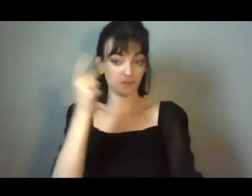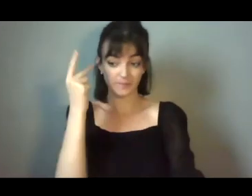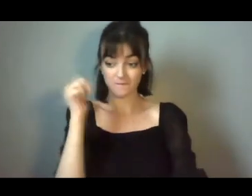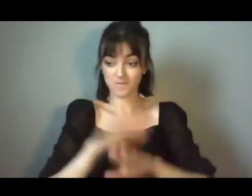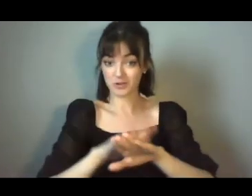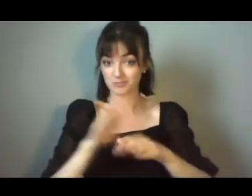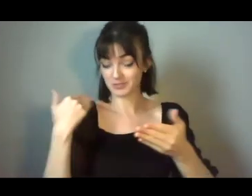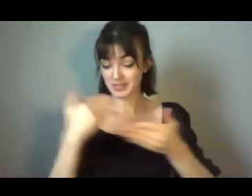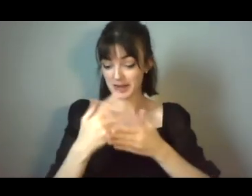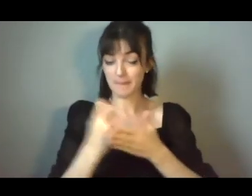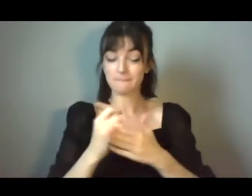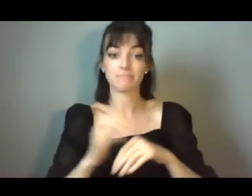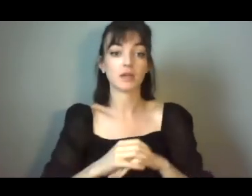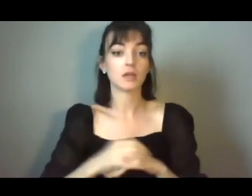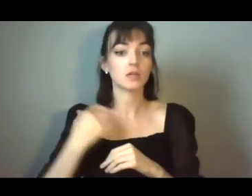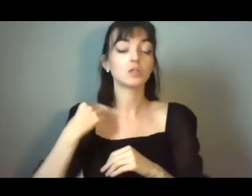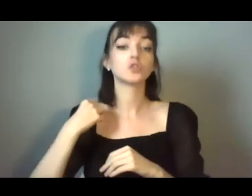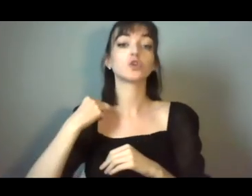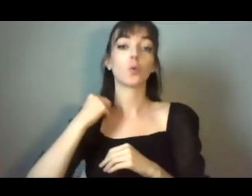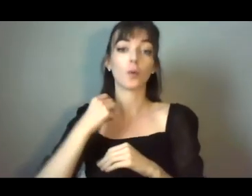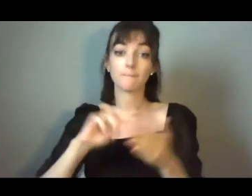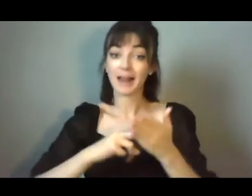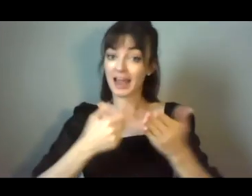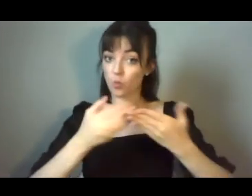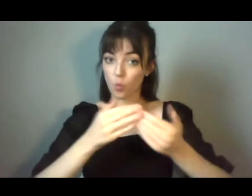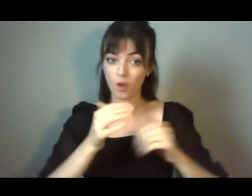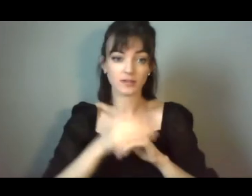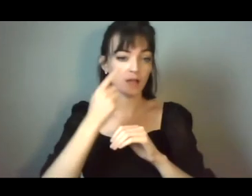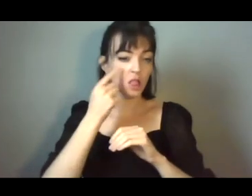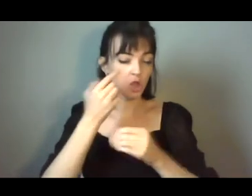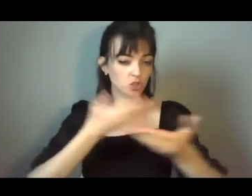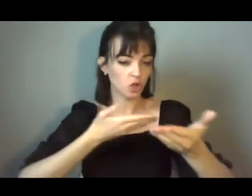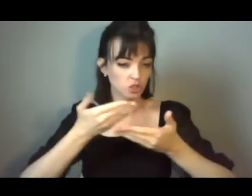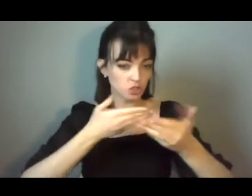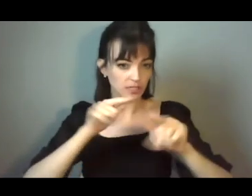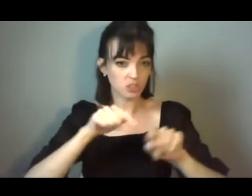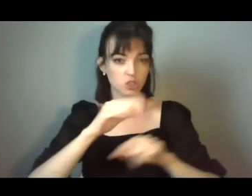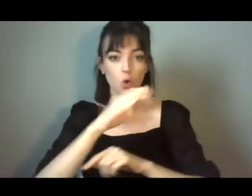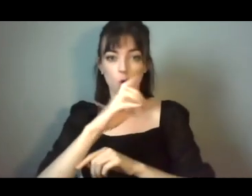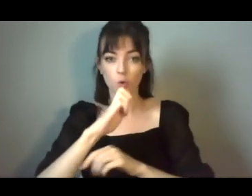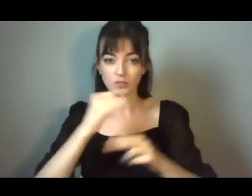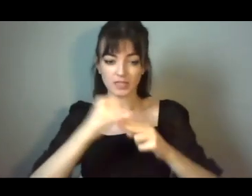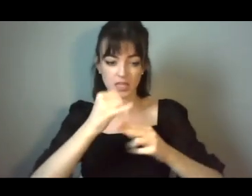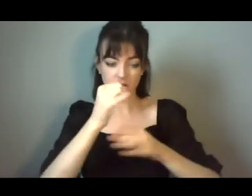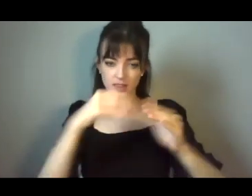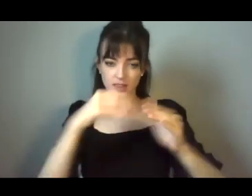The plan is to embark on the consultation on the codes in the coming months. The plan is to go out